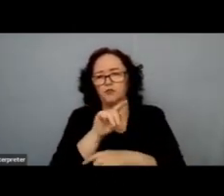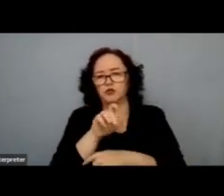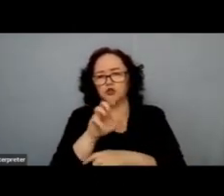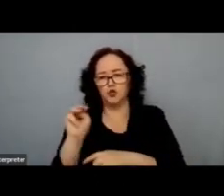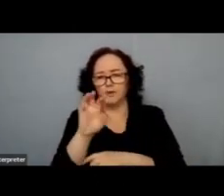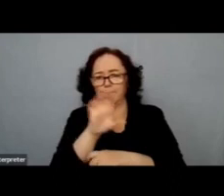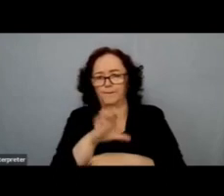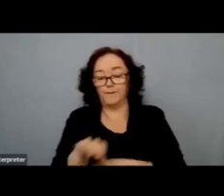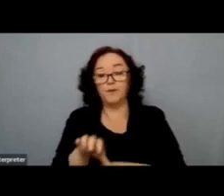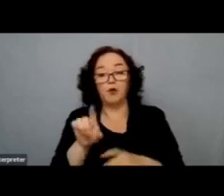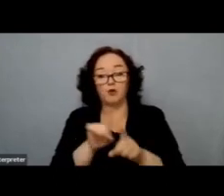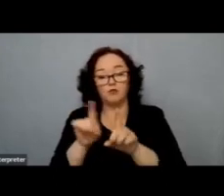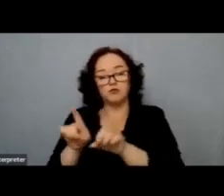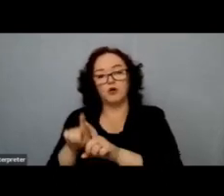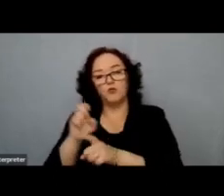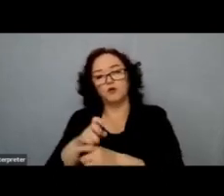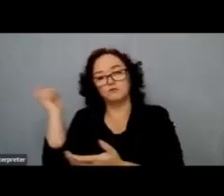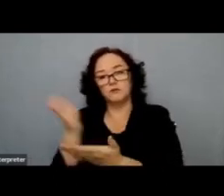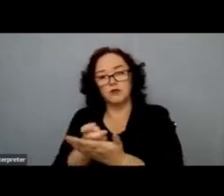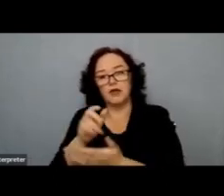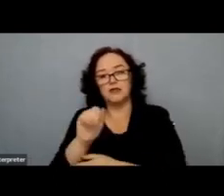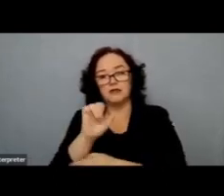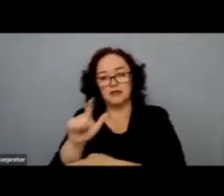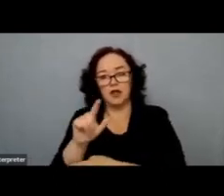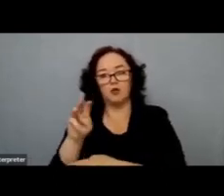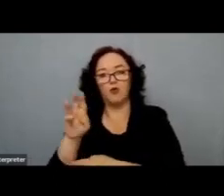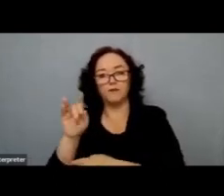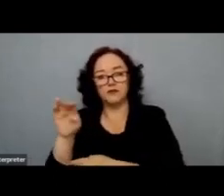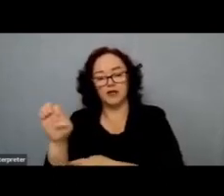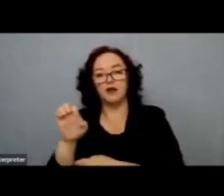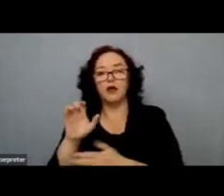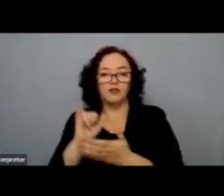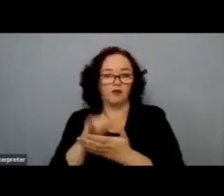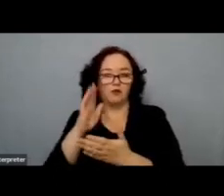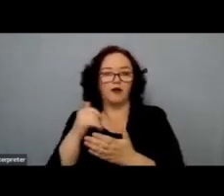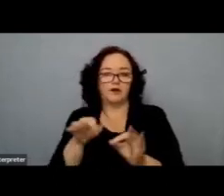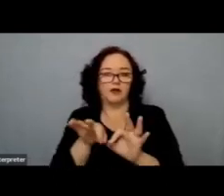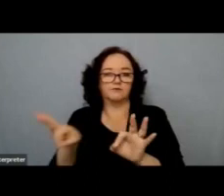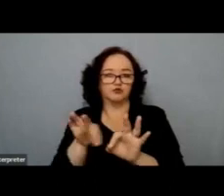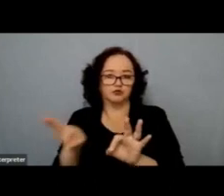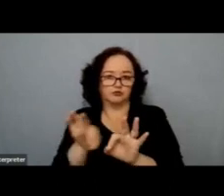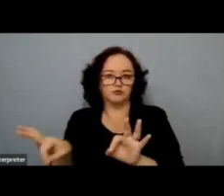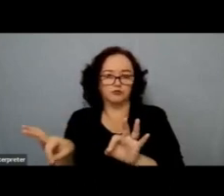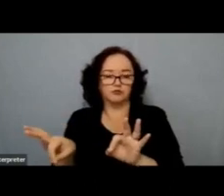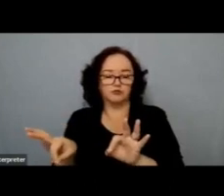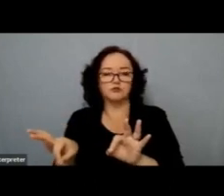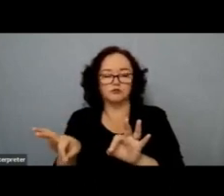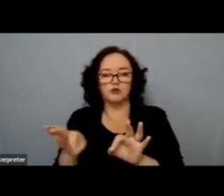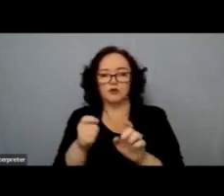will upload it to the ACL website and that one will have the captions. You know, it'll be edited a little so that you can